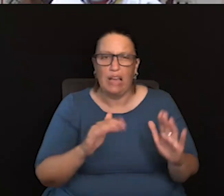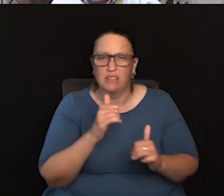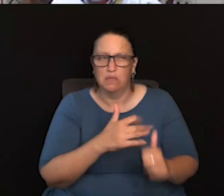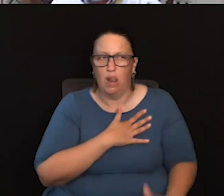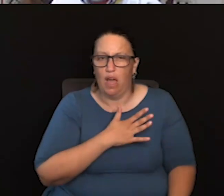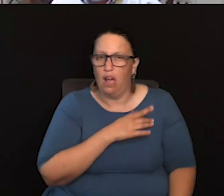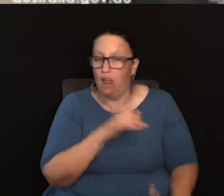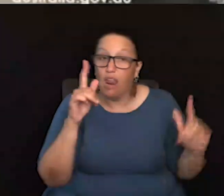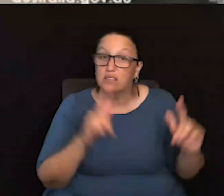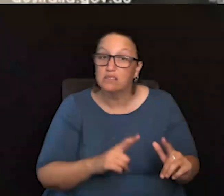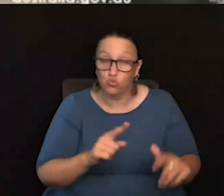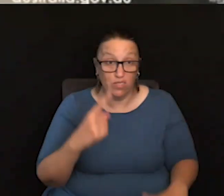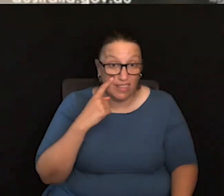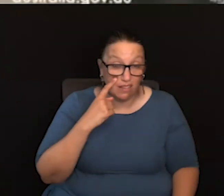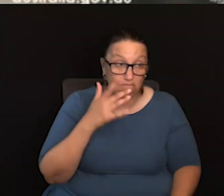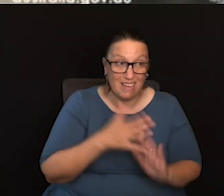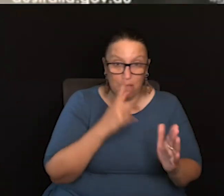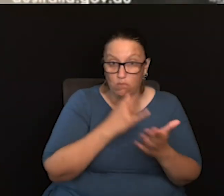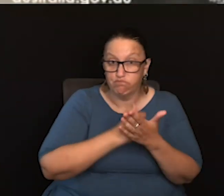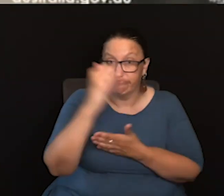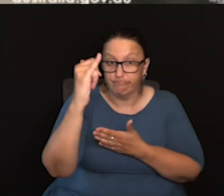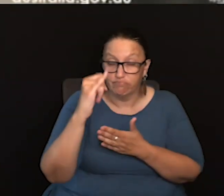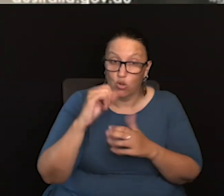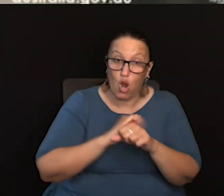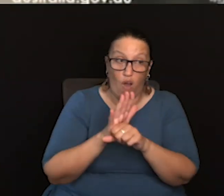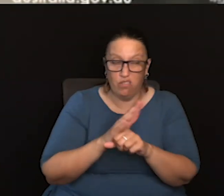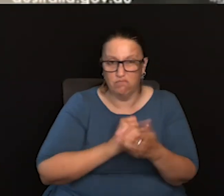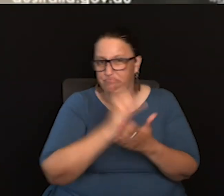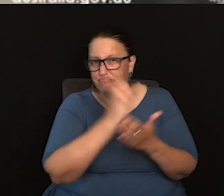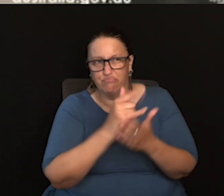Look I personally respect the fact that for many Australians it's been a difficult period.